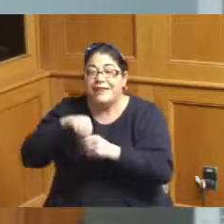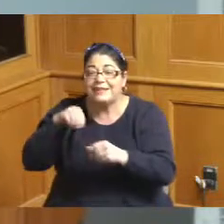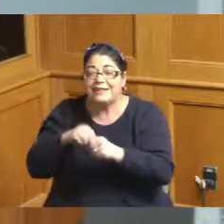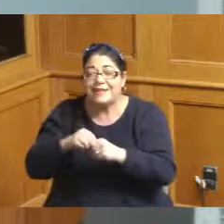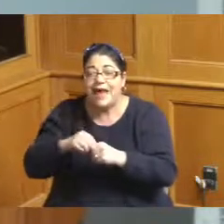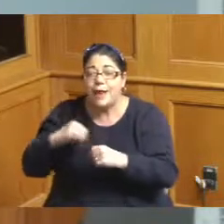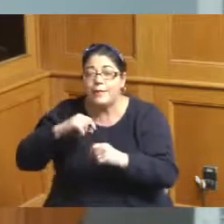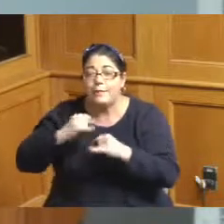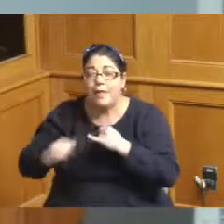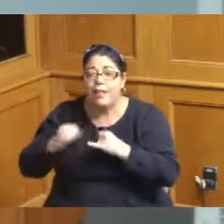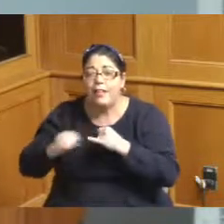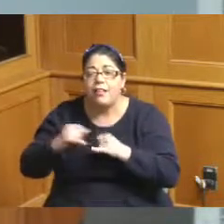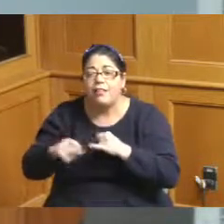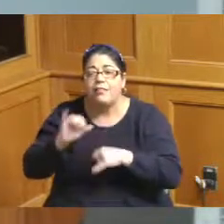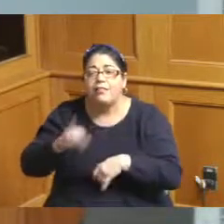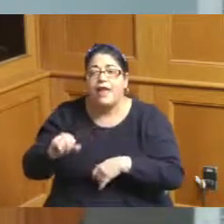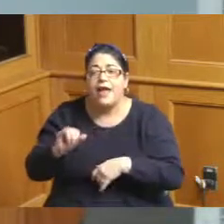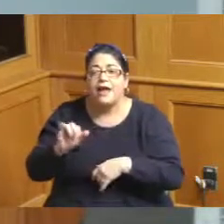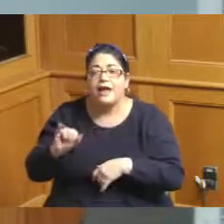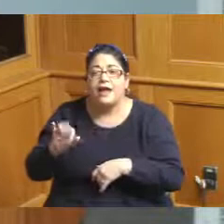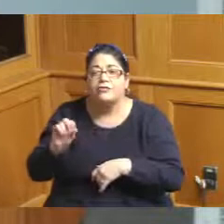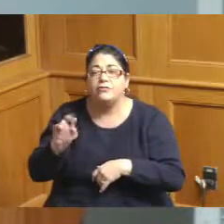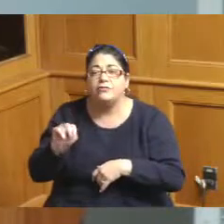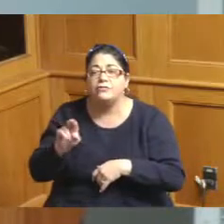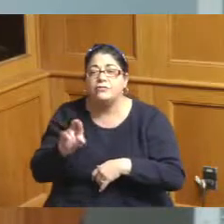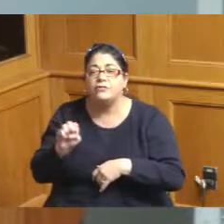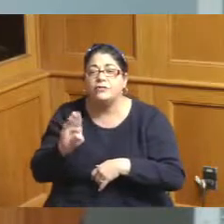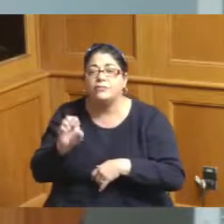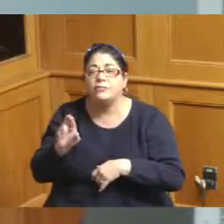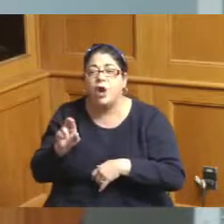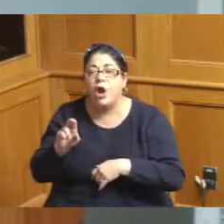you can address that couple different ways you can use epoxy coated rebar